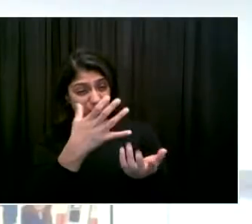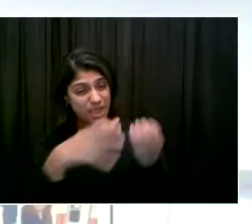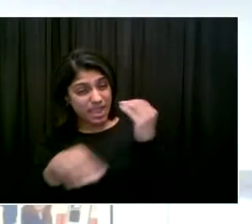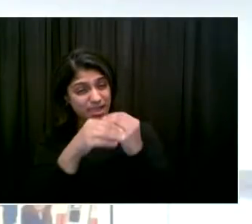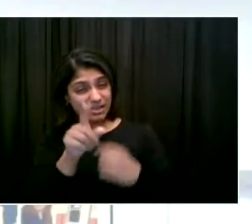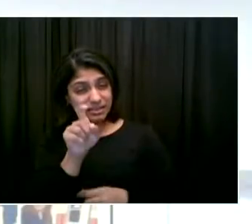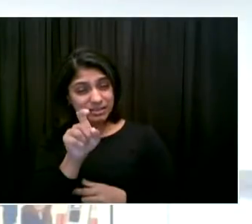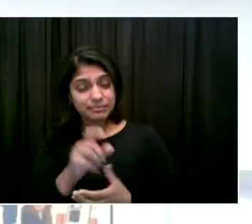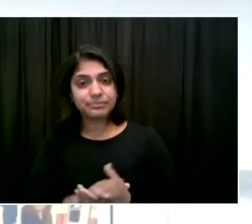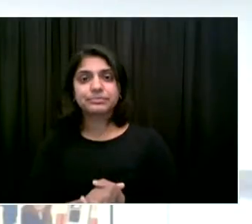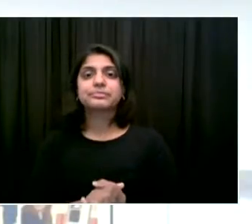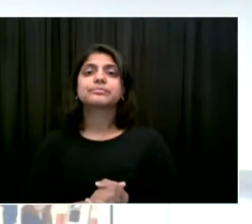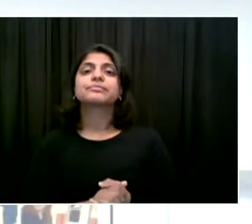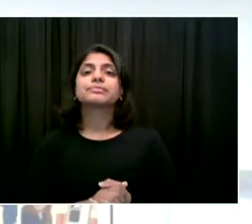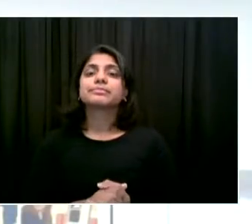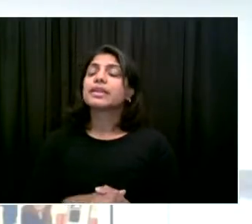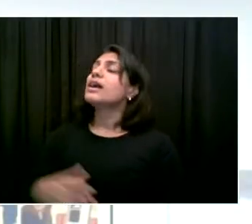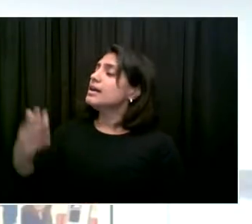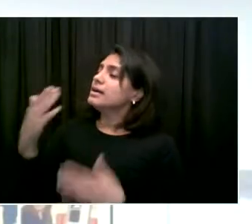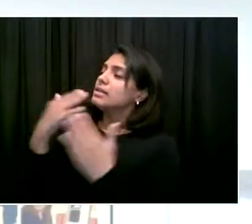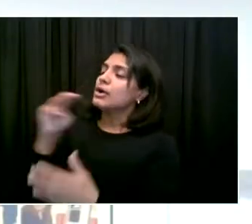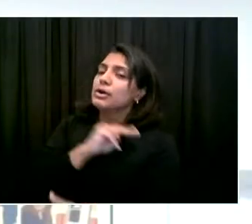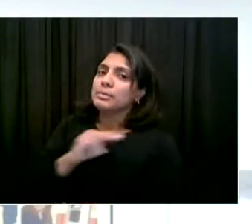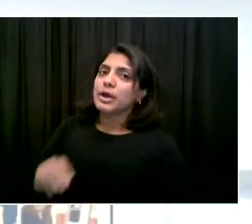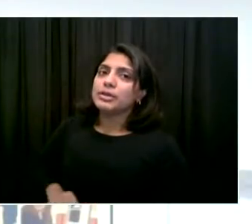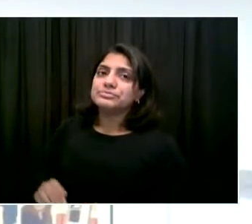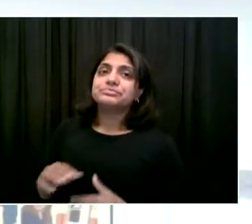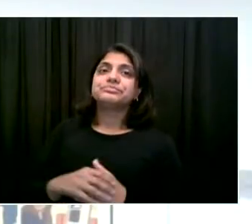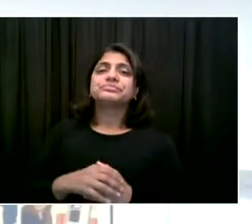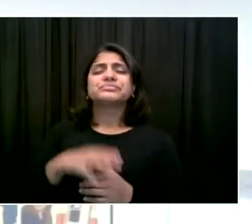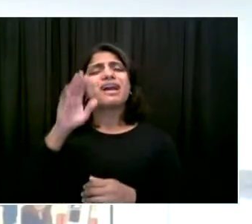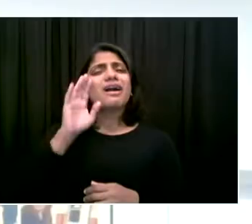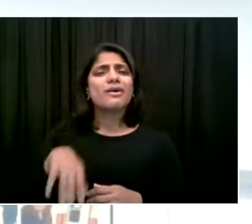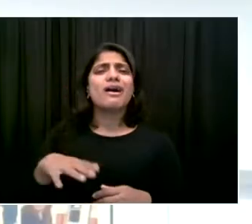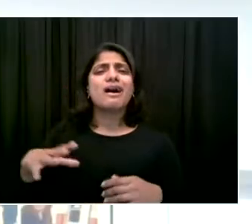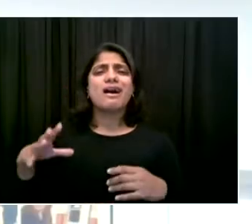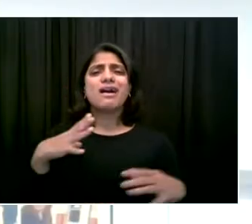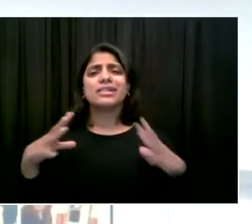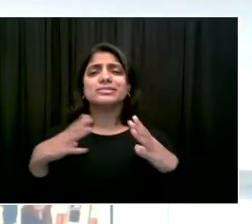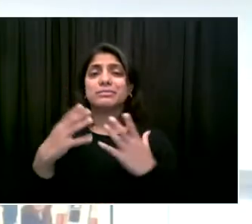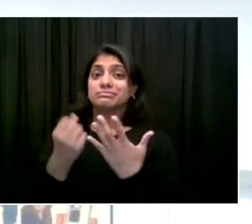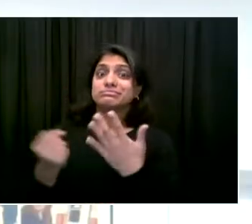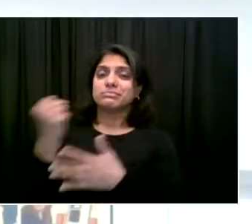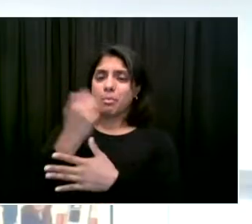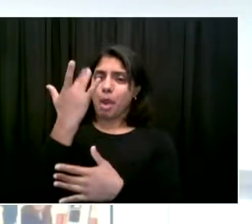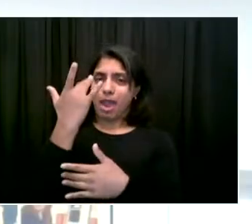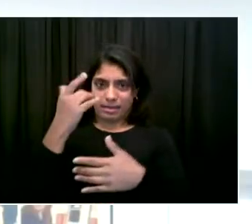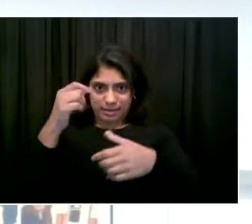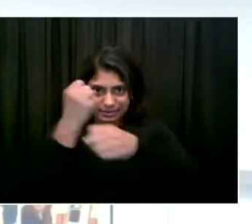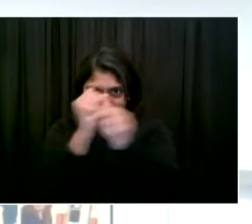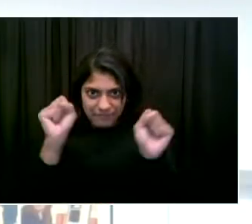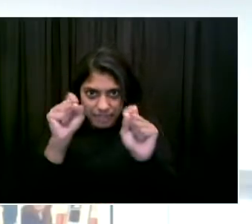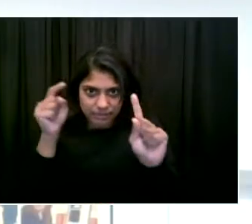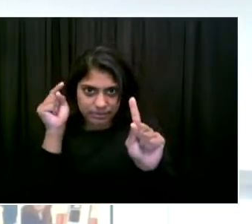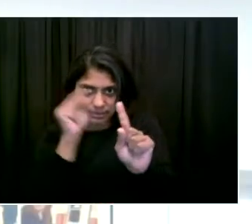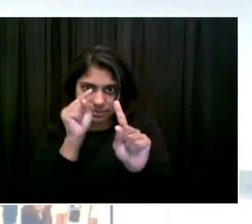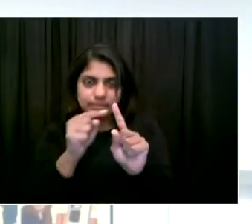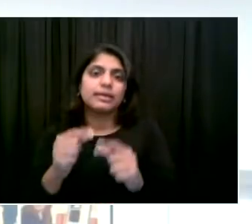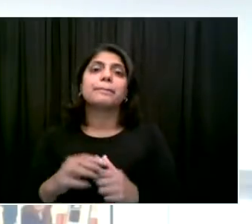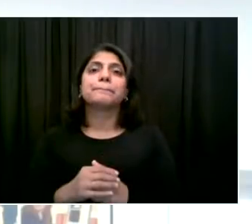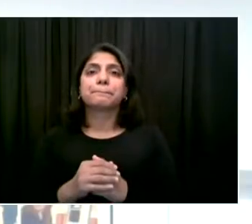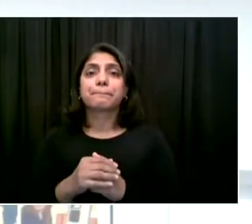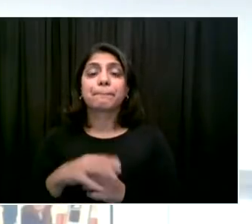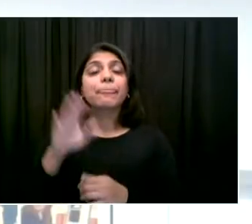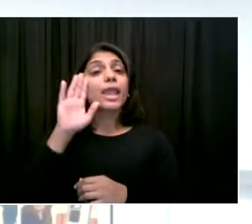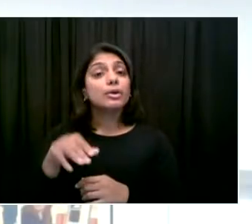THANK YOU.